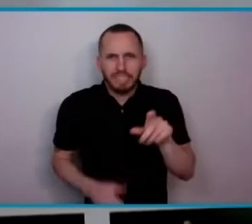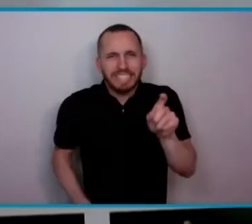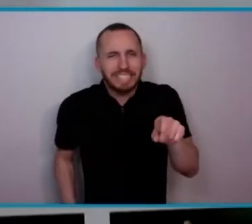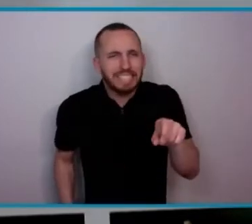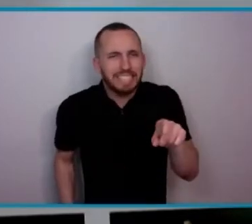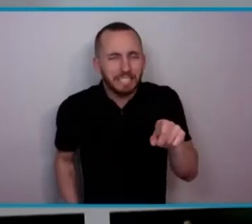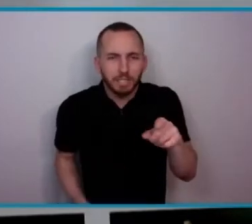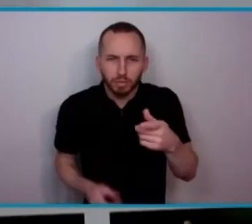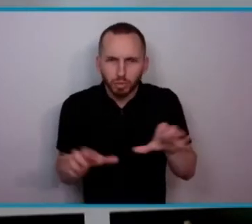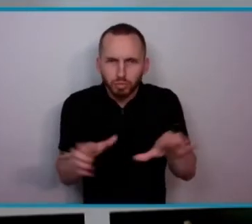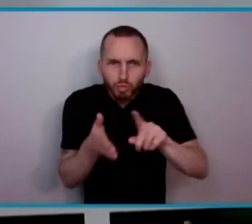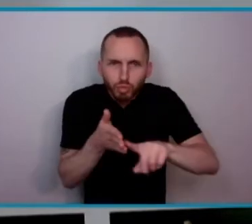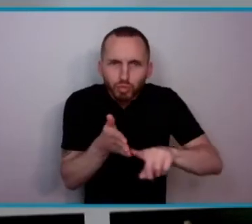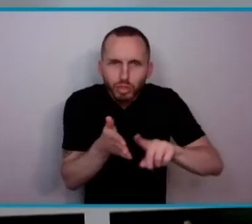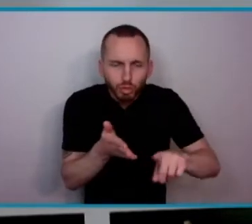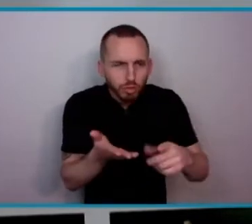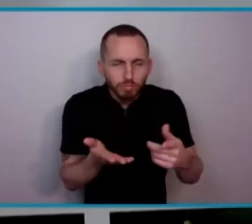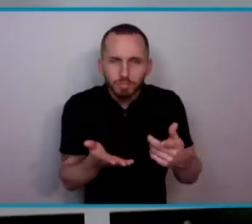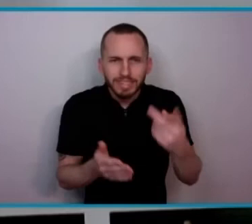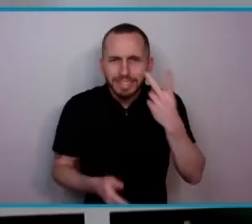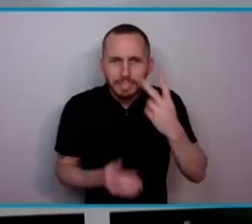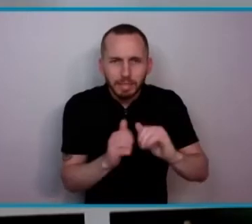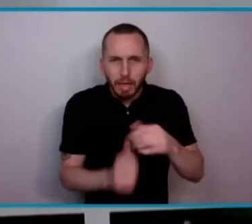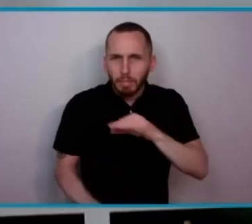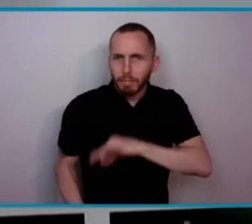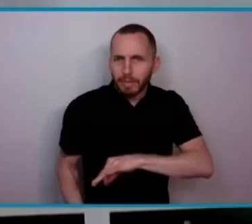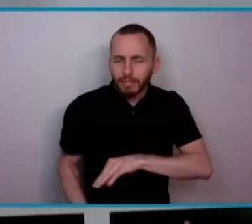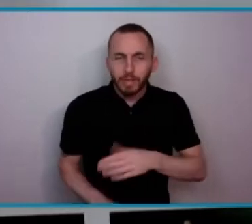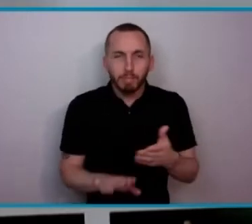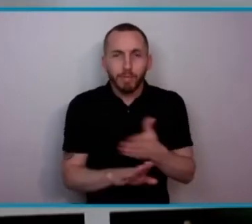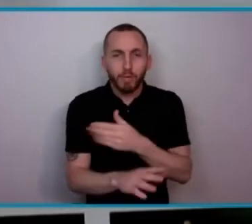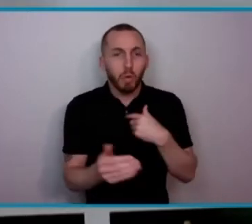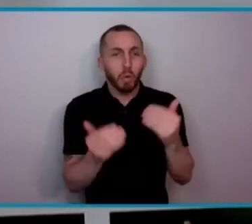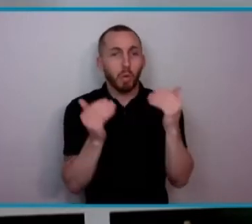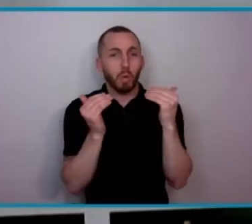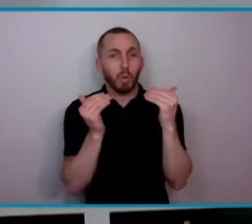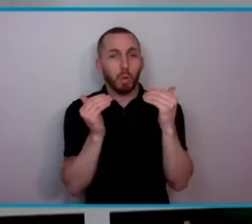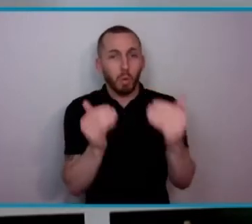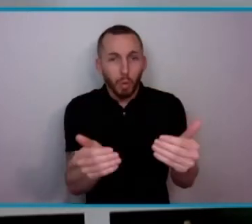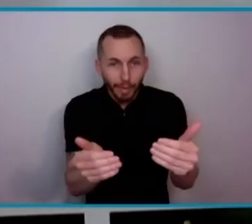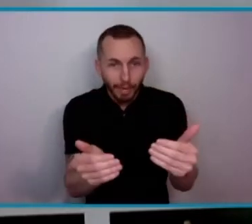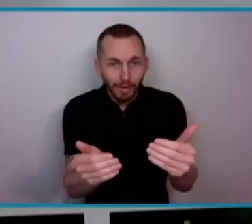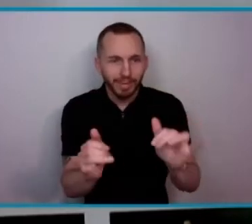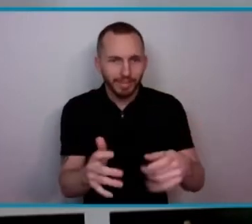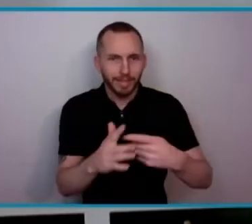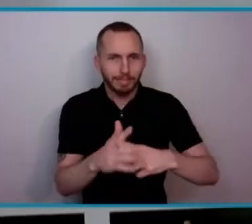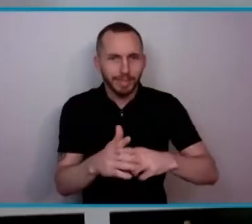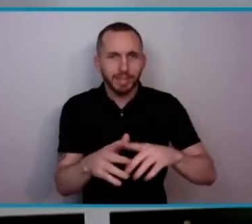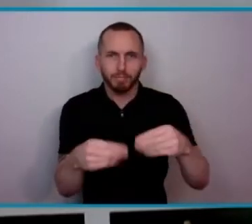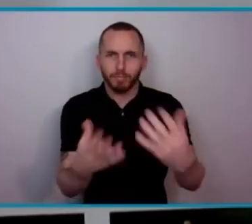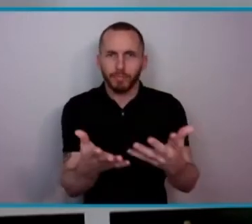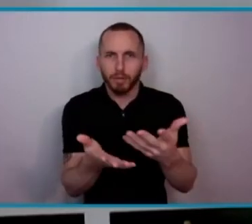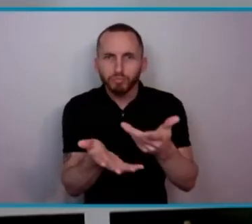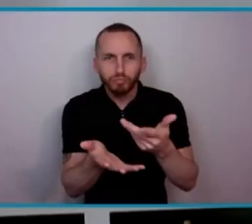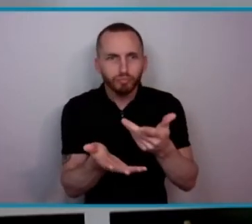studies, which are so important, before we can move to what Sunil referred to at the beginning of the talk randomized control trials.